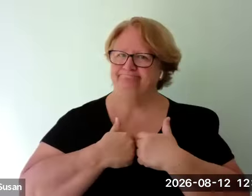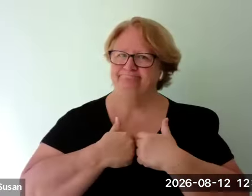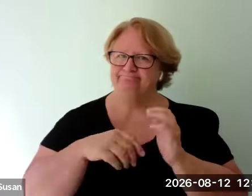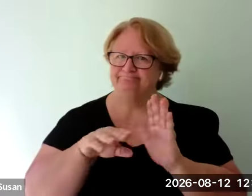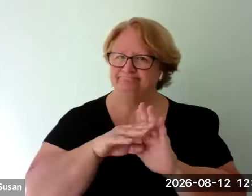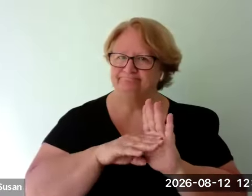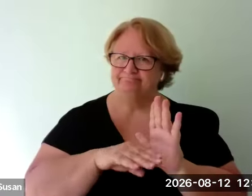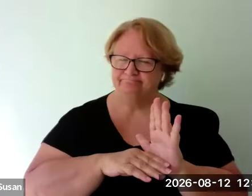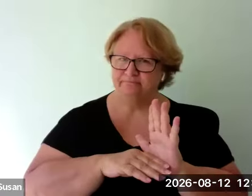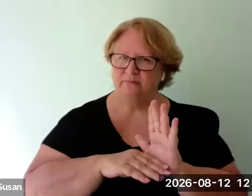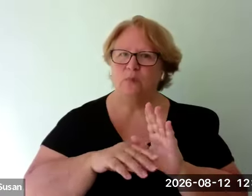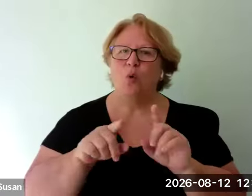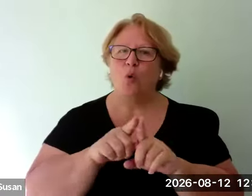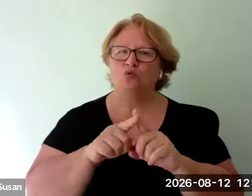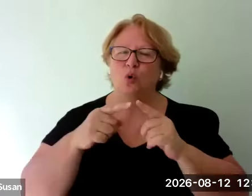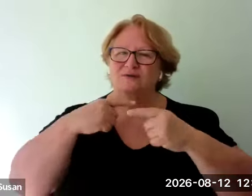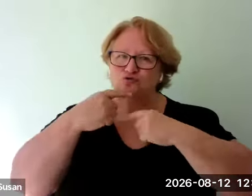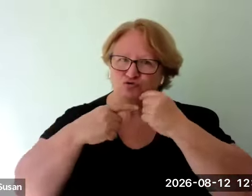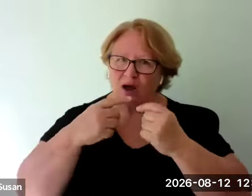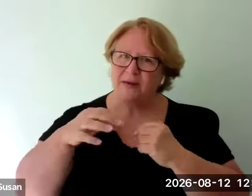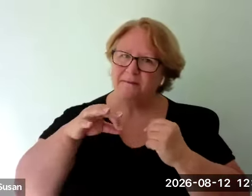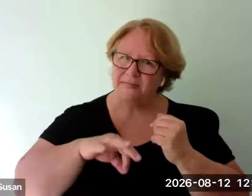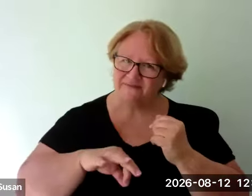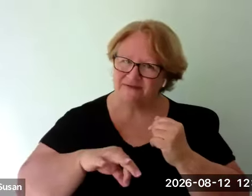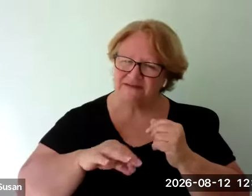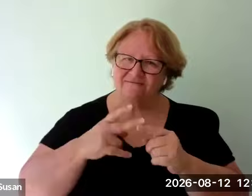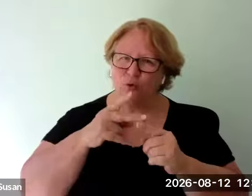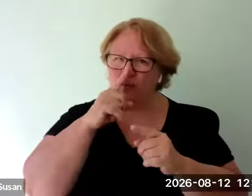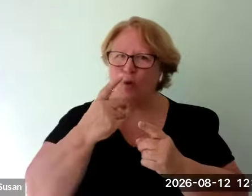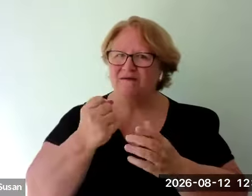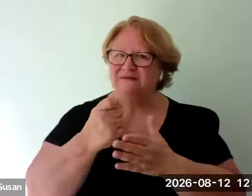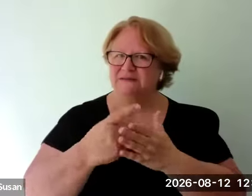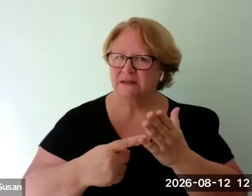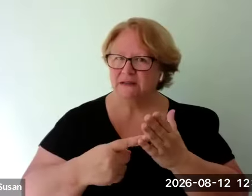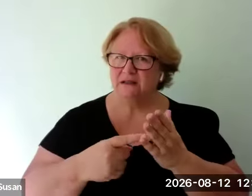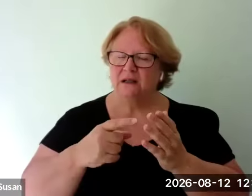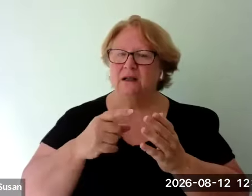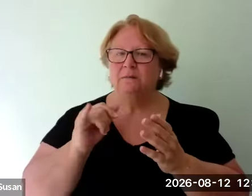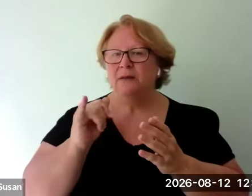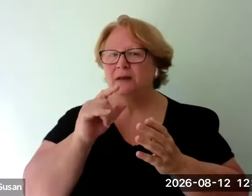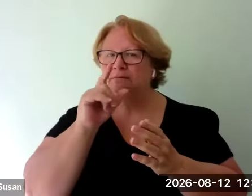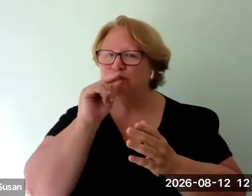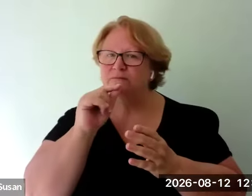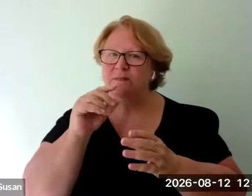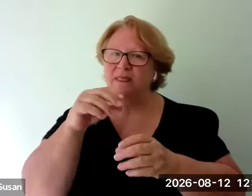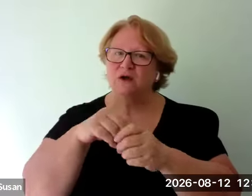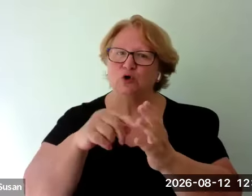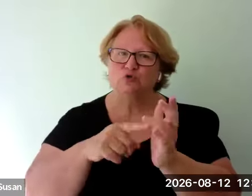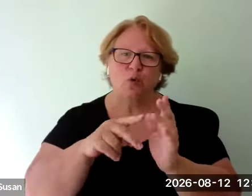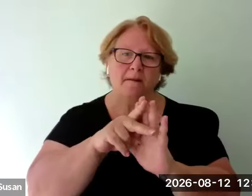And it should show clear alignment with the NDRP principles and Research Agenda and describe the benefits for